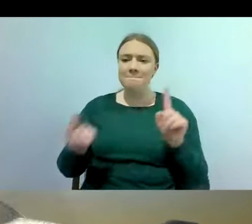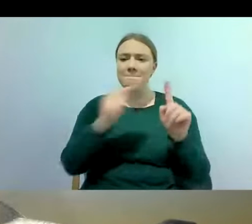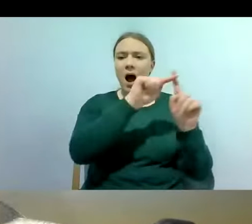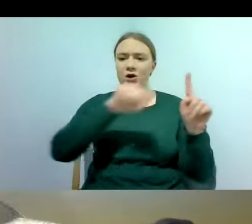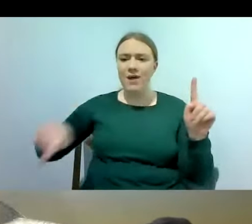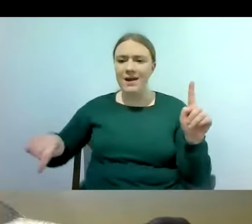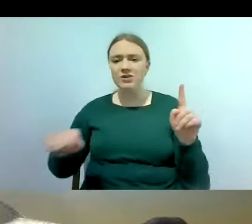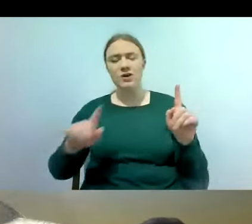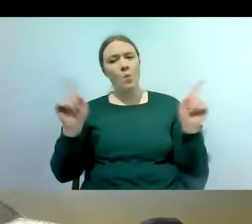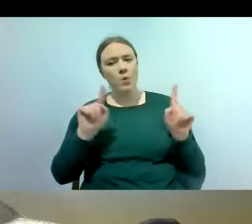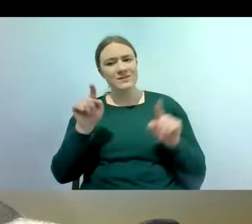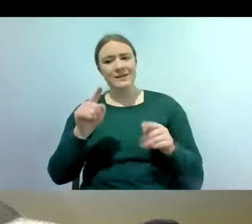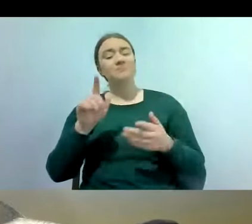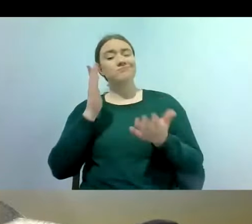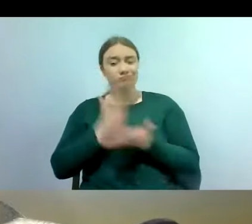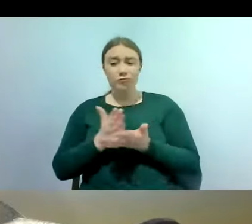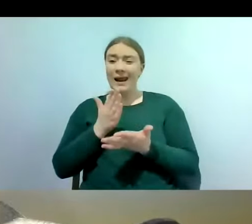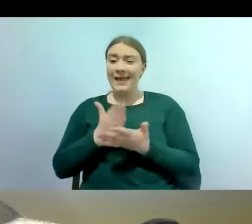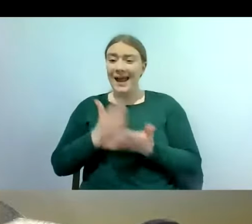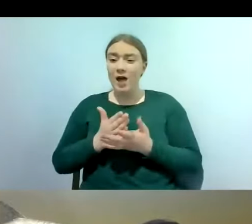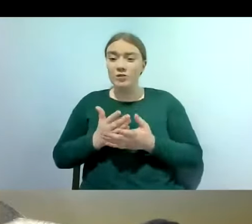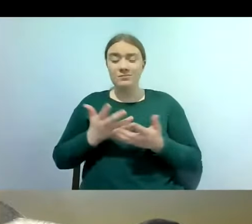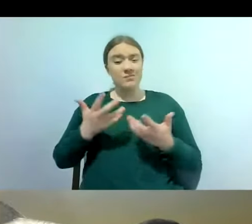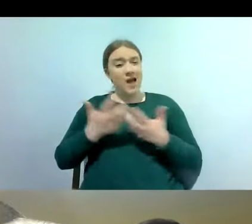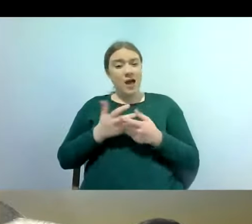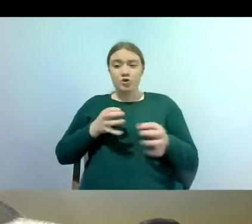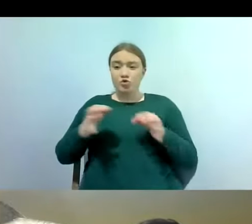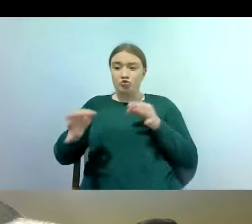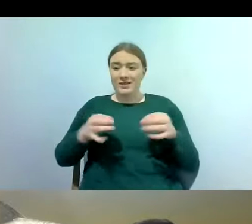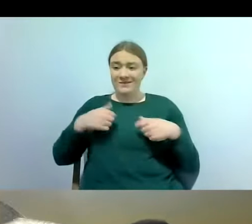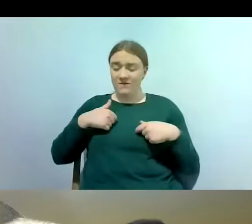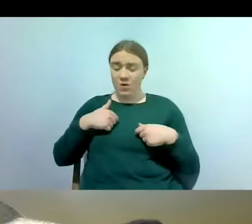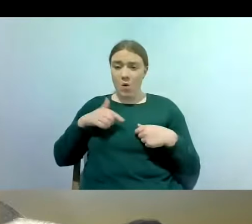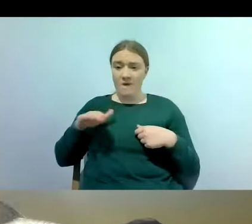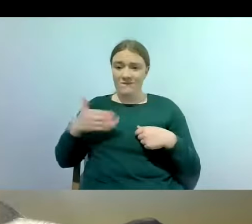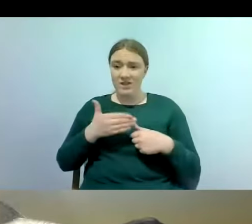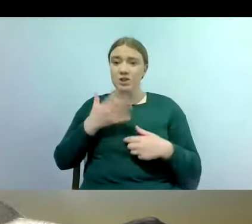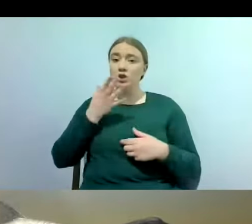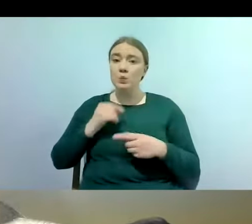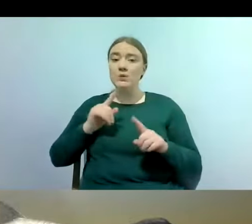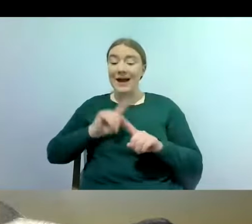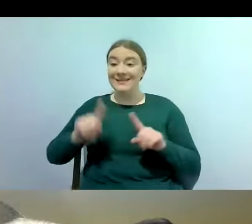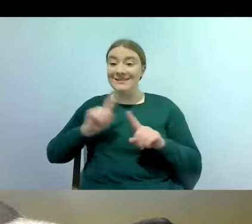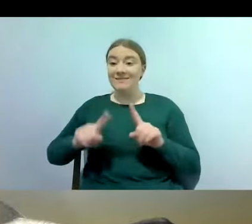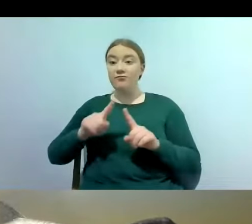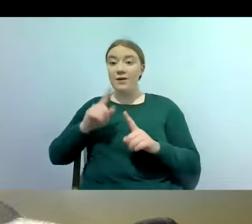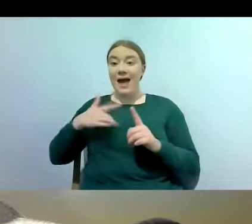strategy that enables animals to use different habitats at different times in their life